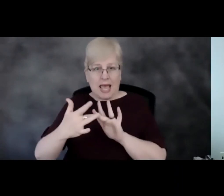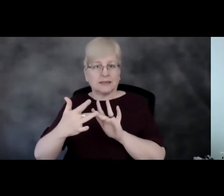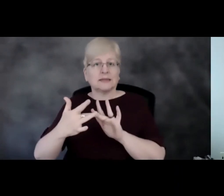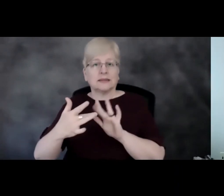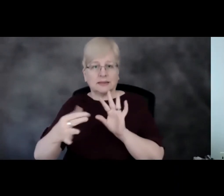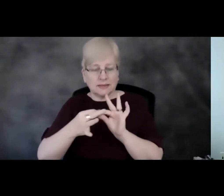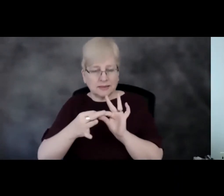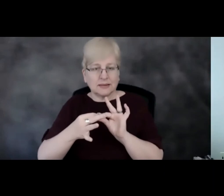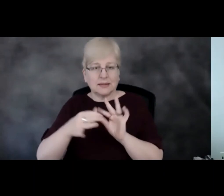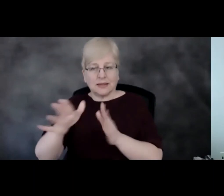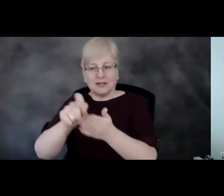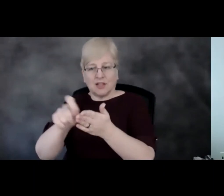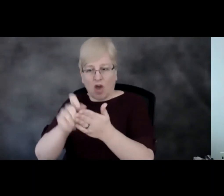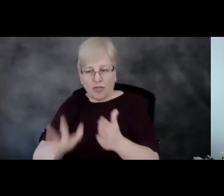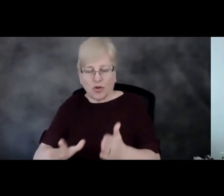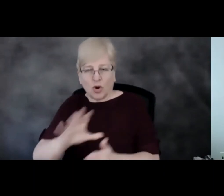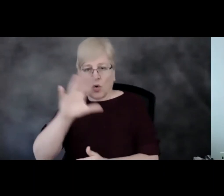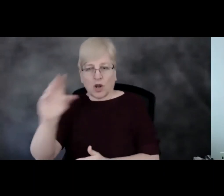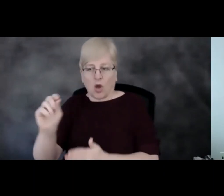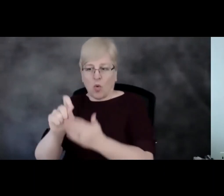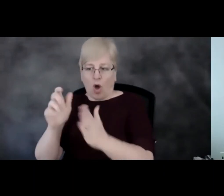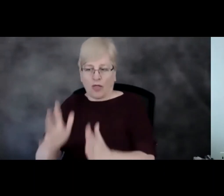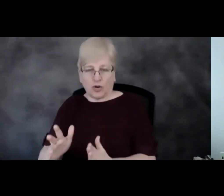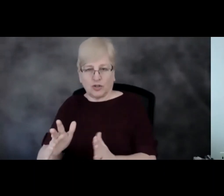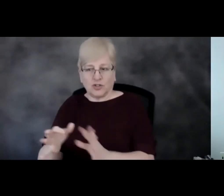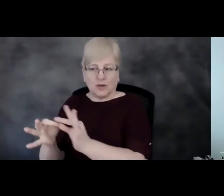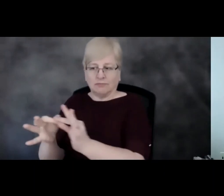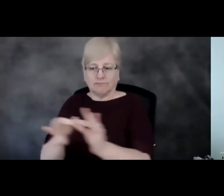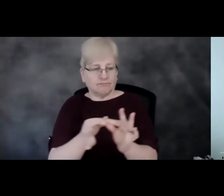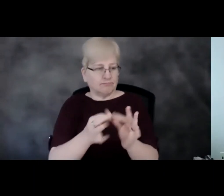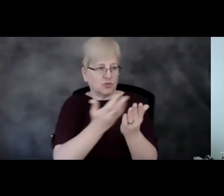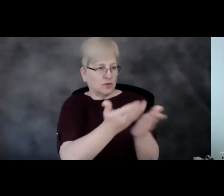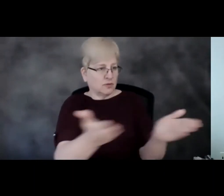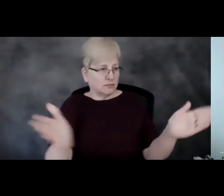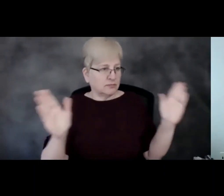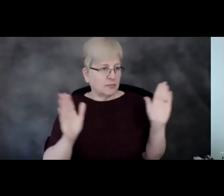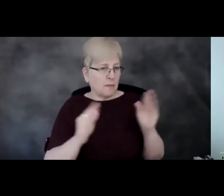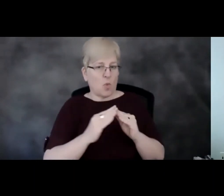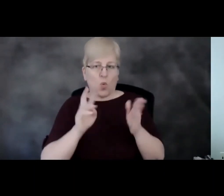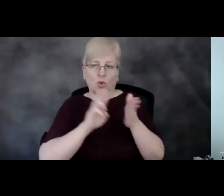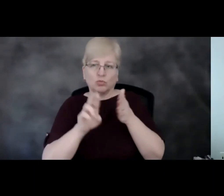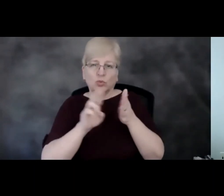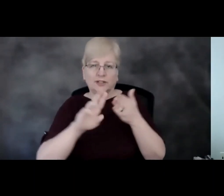or co-authors to the broader research 17:37:51 community, nationally, internationally,